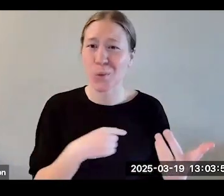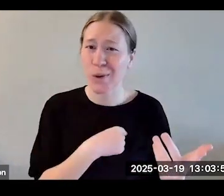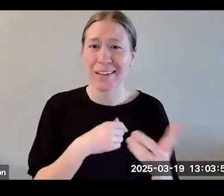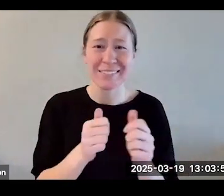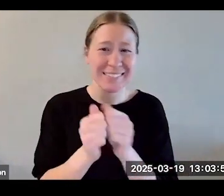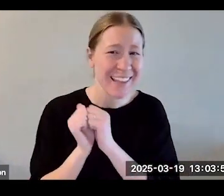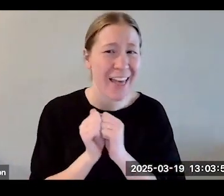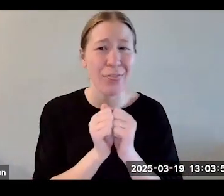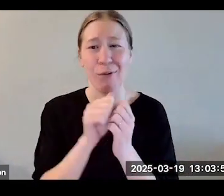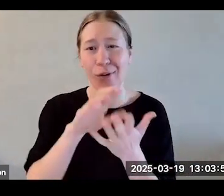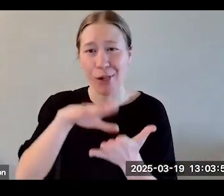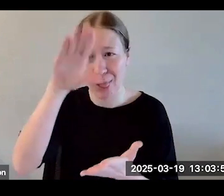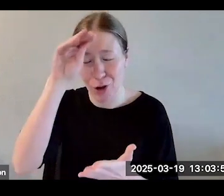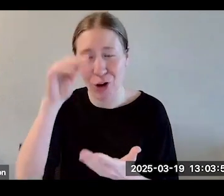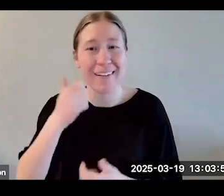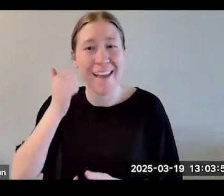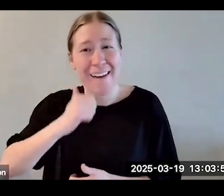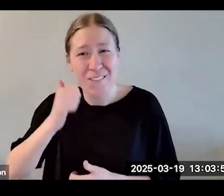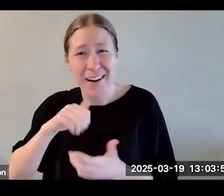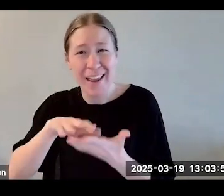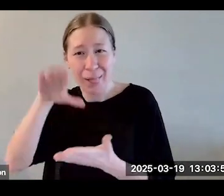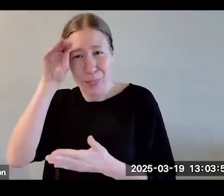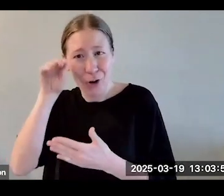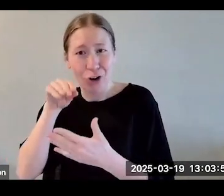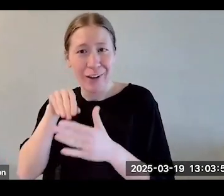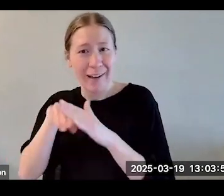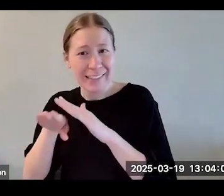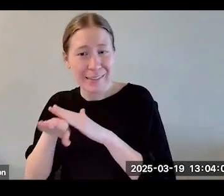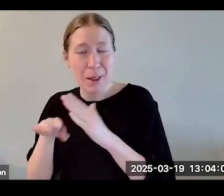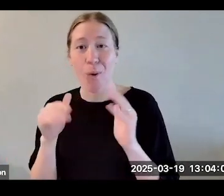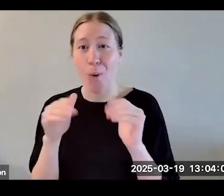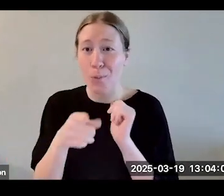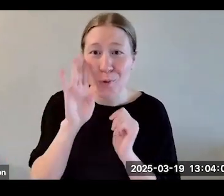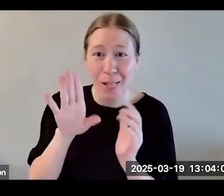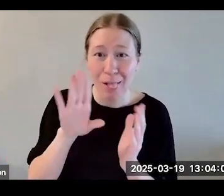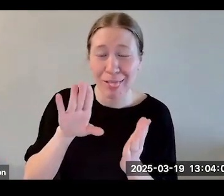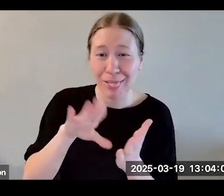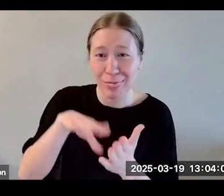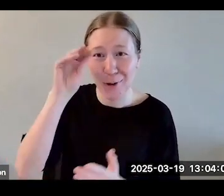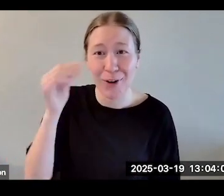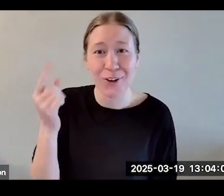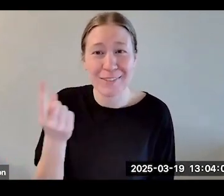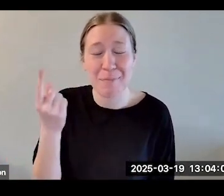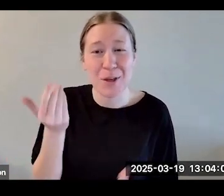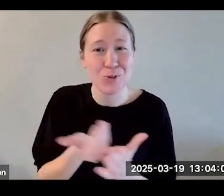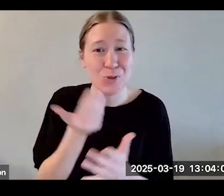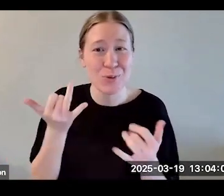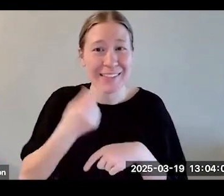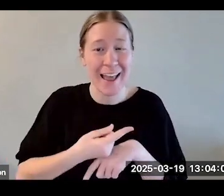We're hoping that you'll learn a little bit something new today about accessibility as well. We don't know what we don't know.